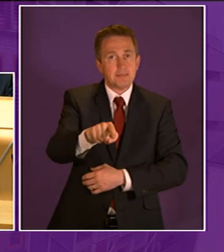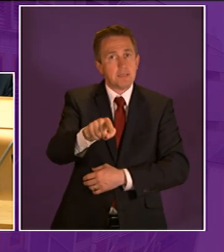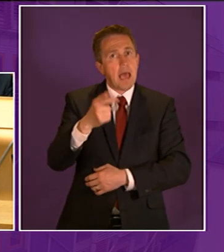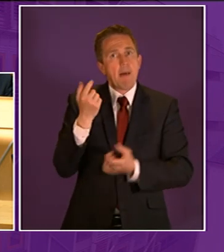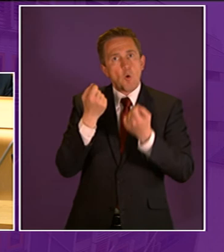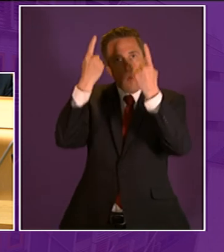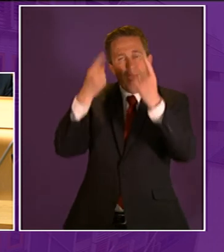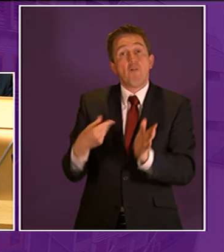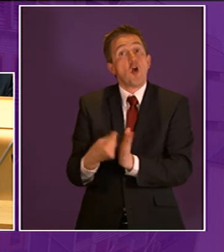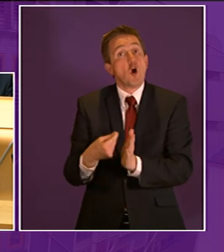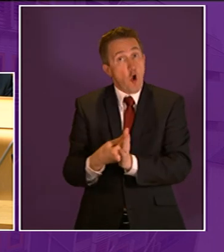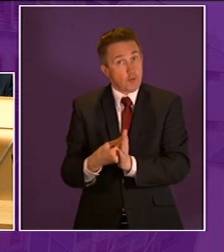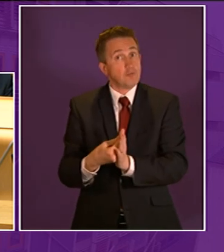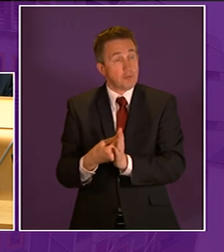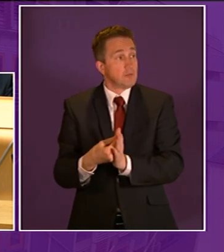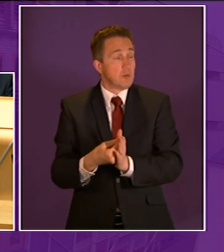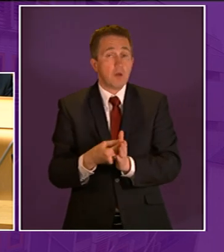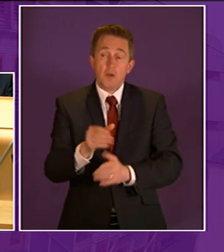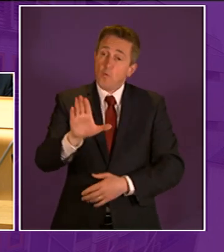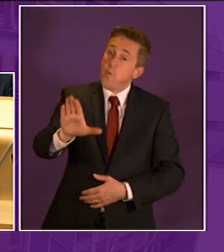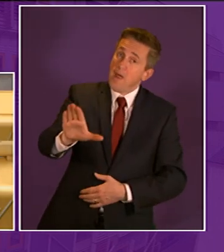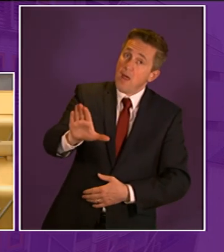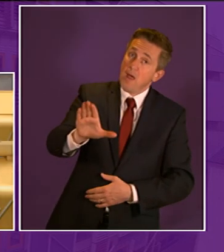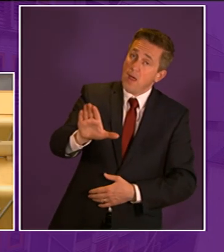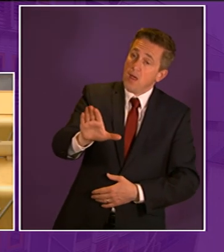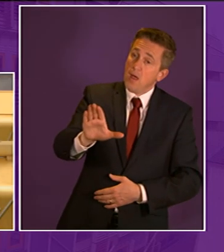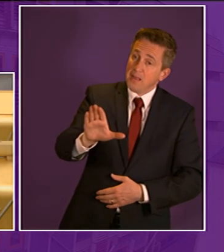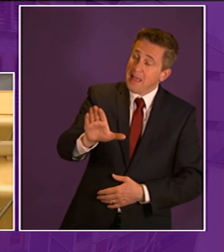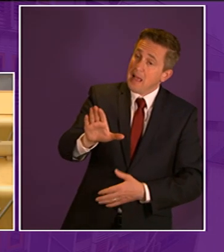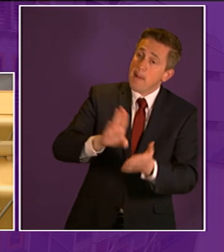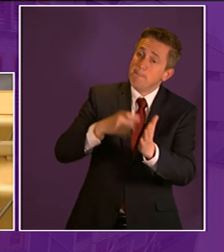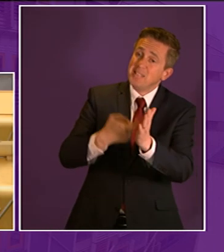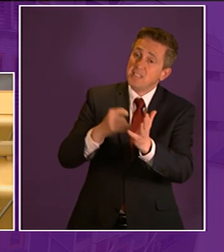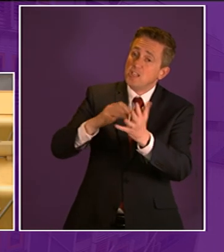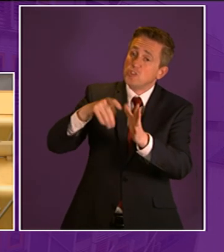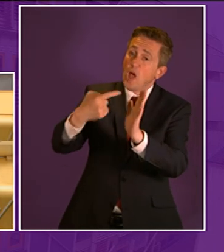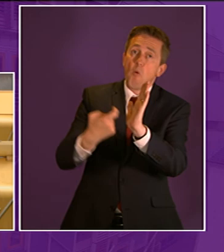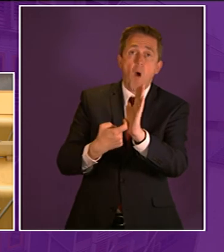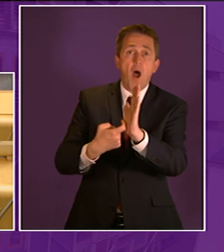Anas Sarwar (Glasgow) (Lab): You have done nothing for 14 months. John Swinney: Mr Sarwar accuses us of doing nothing for